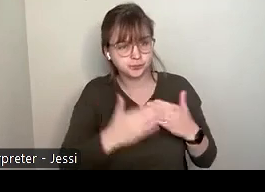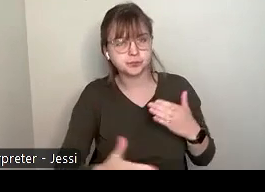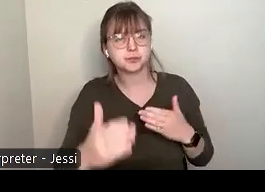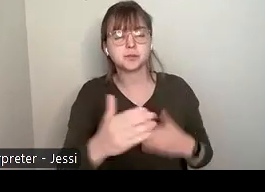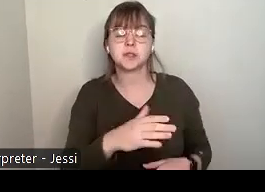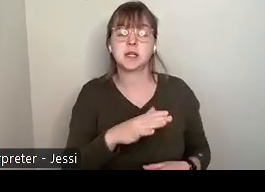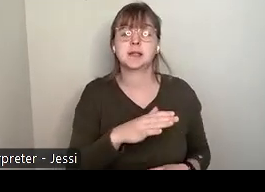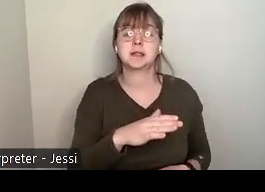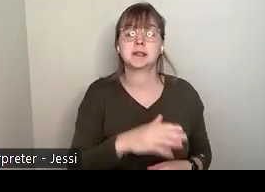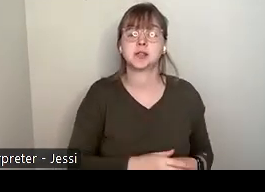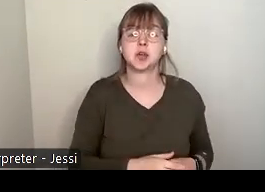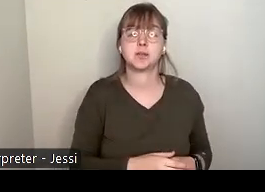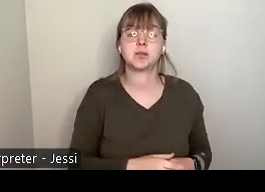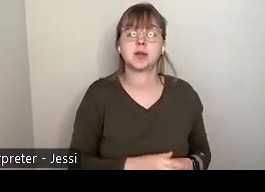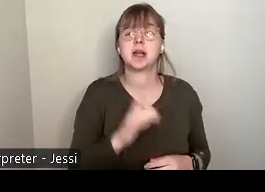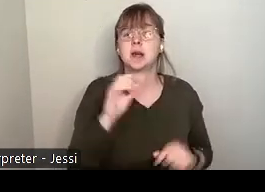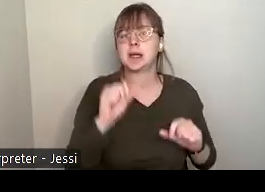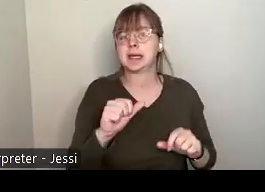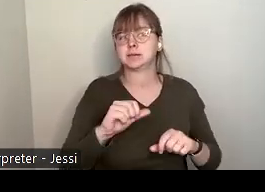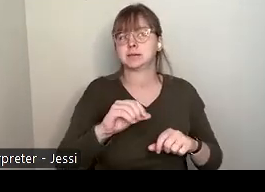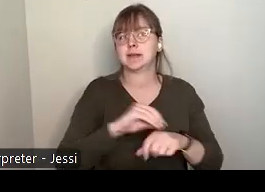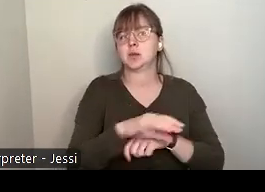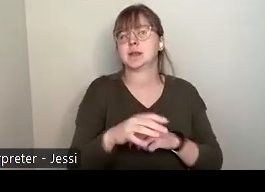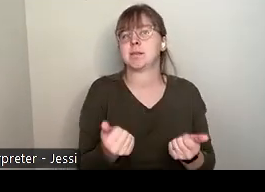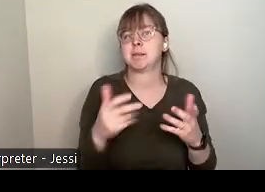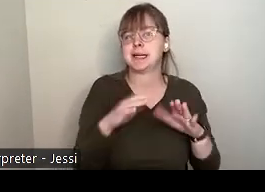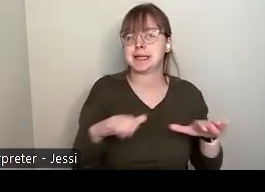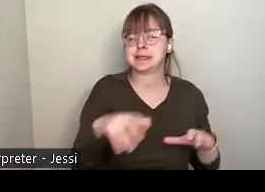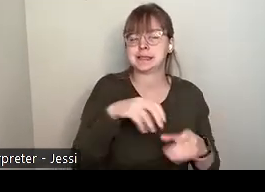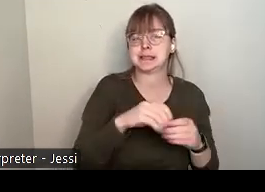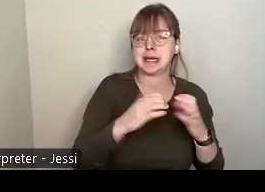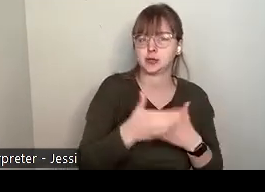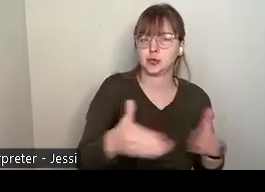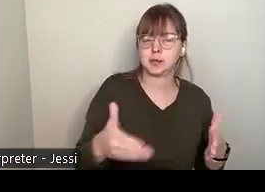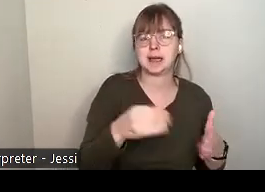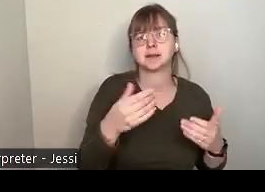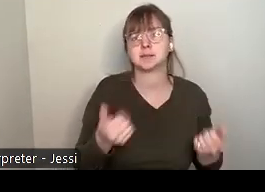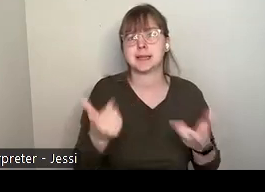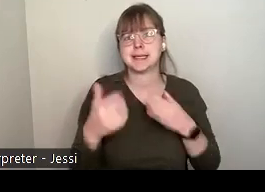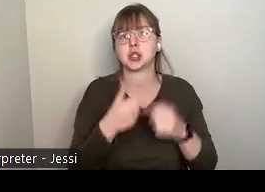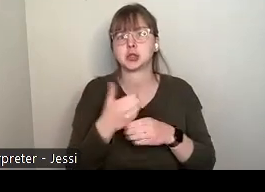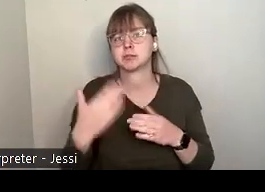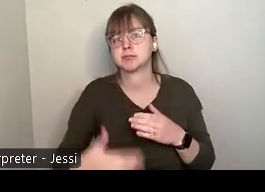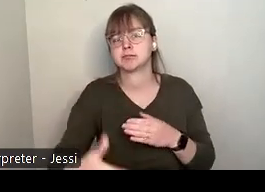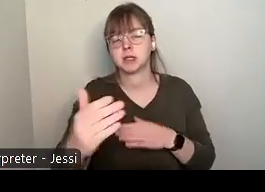for years to come so consistent with the infant mental health and diversity and form um tenants